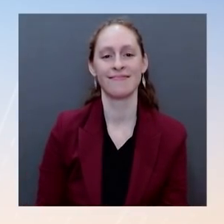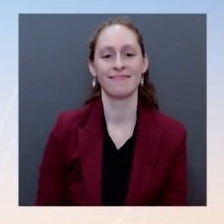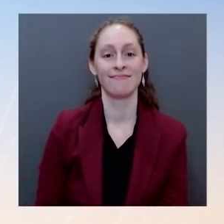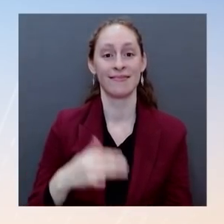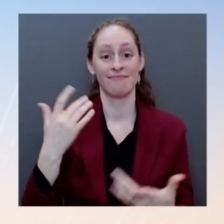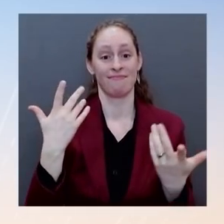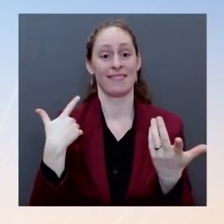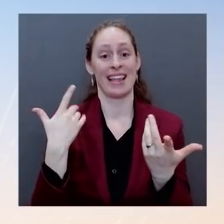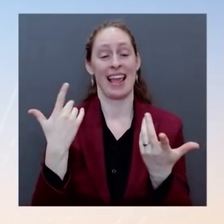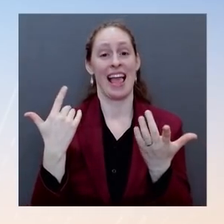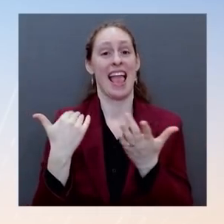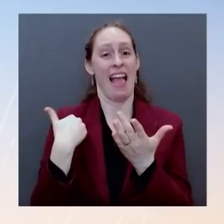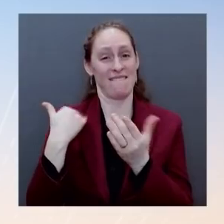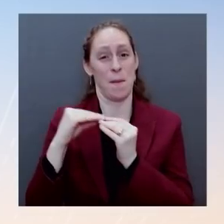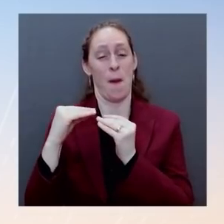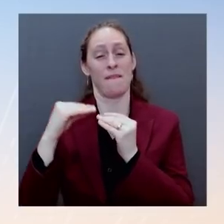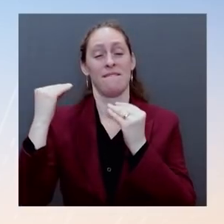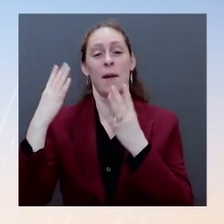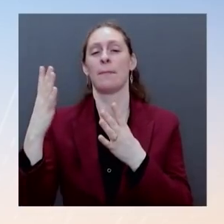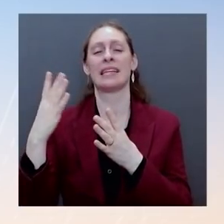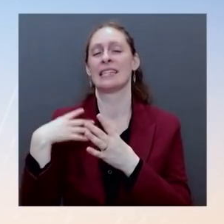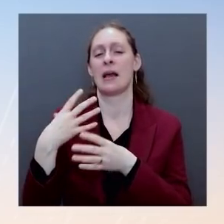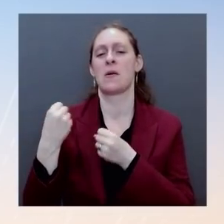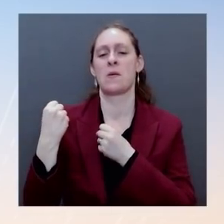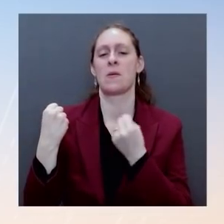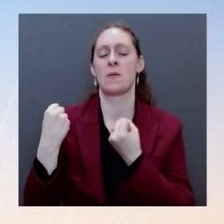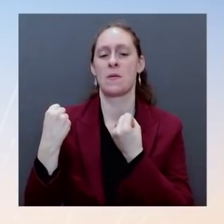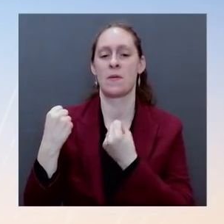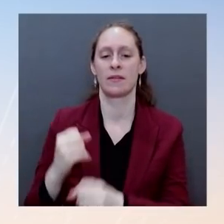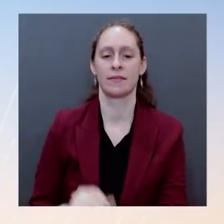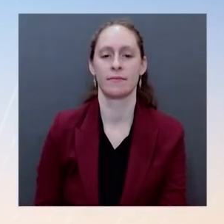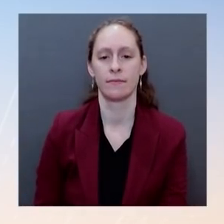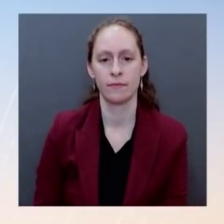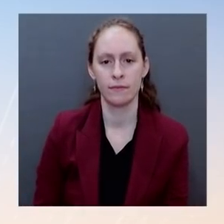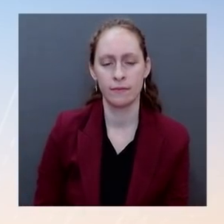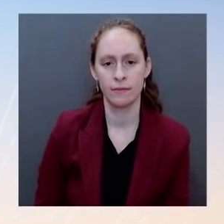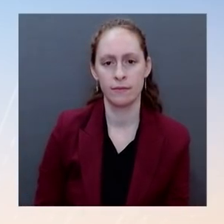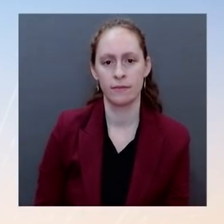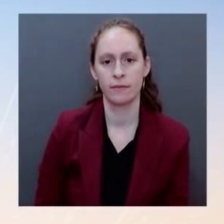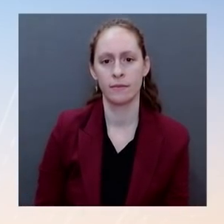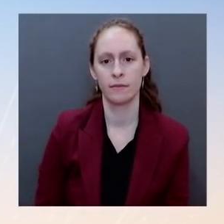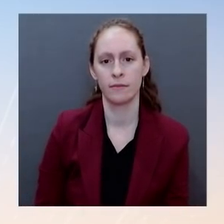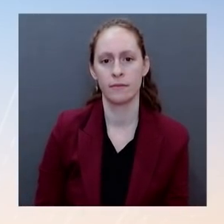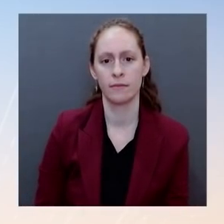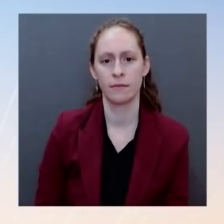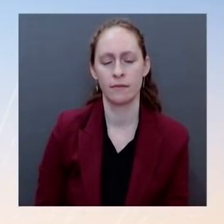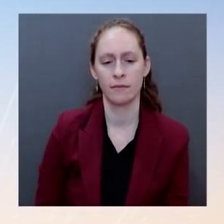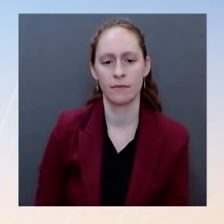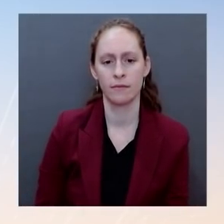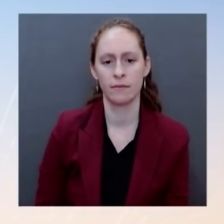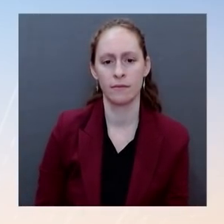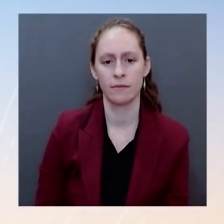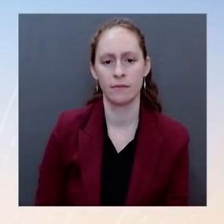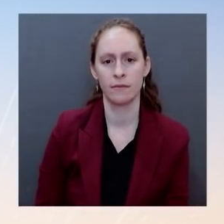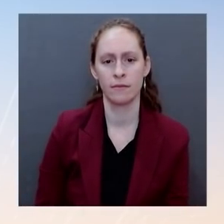the ballgame when you're making these considerations, in terms of considering particular candidates one against the other? Or is it part of a range of factors?